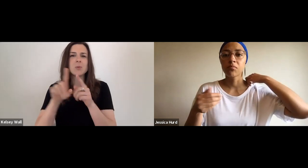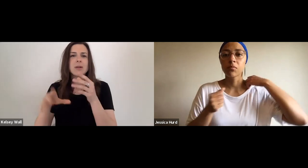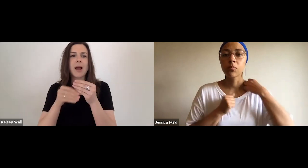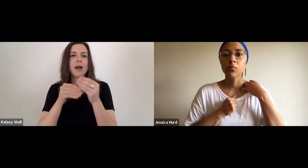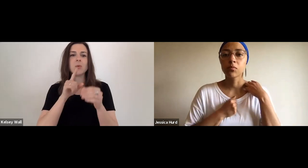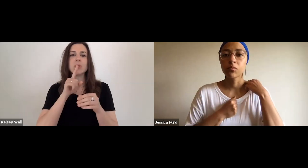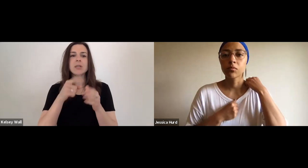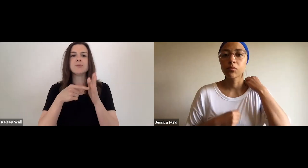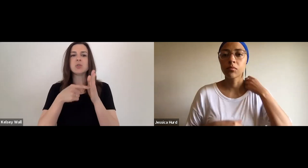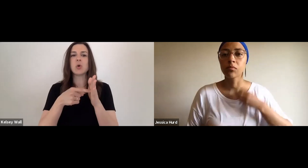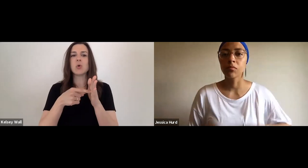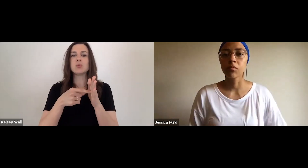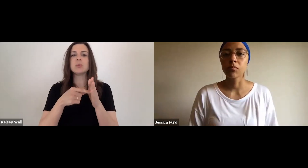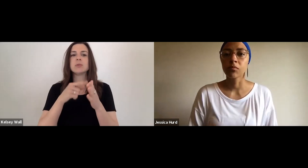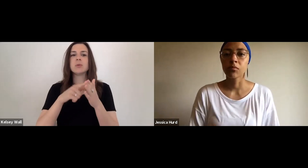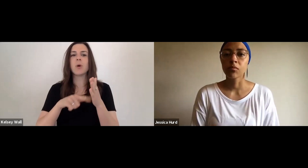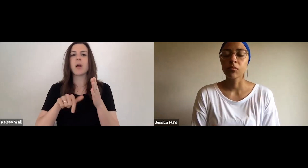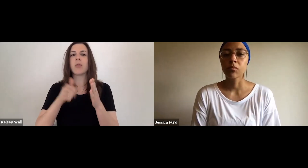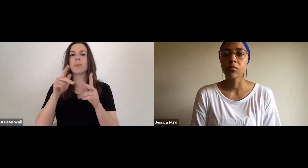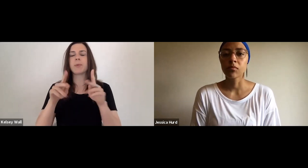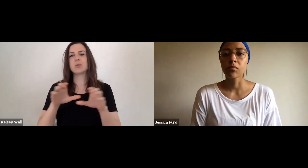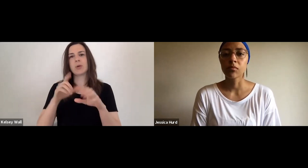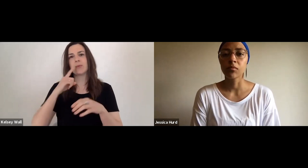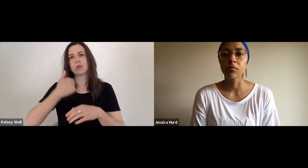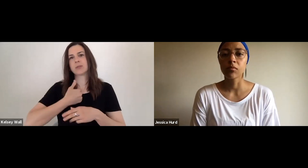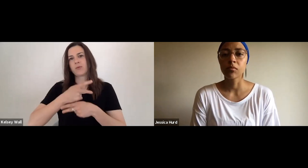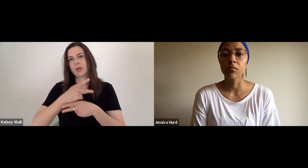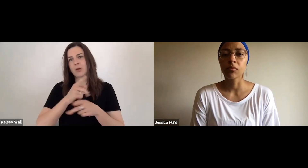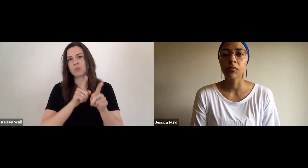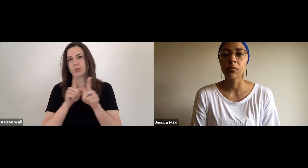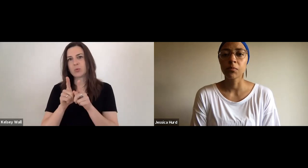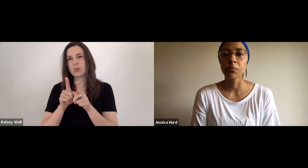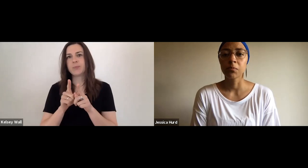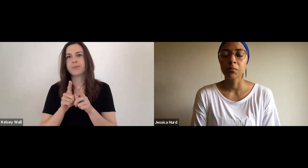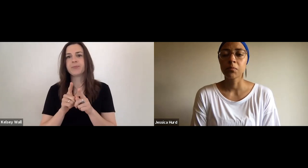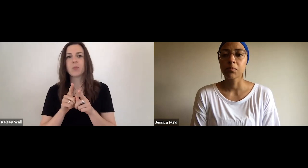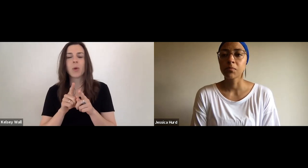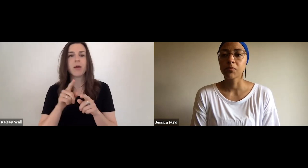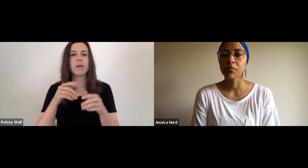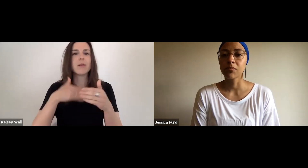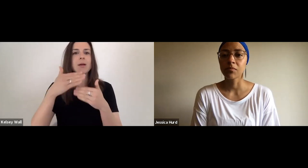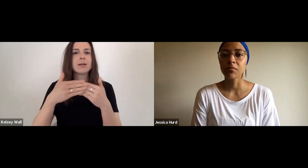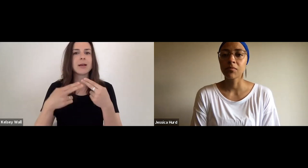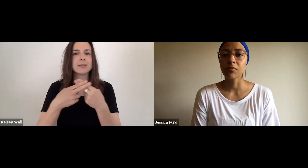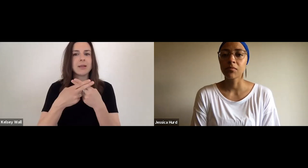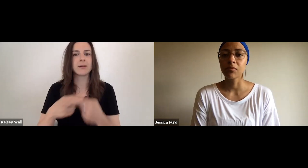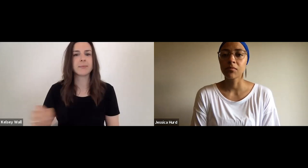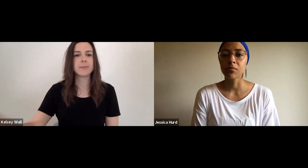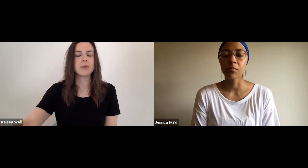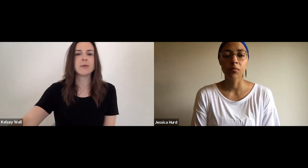I also wanted to say that there's one other thing with the slide related with self-care later on in the presentation, and we will